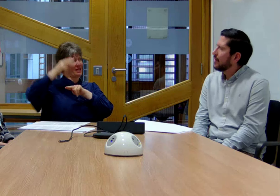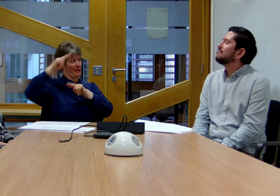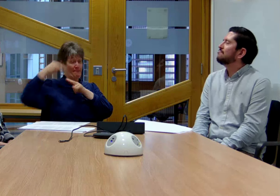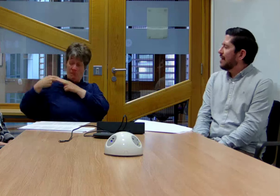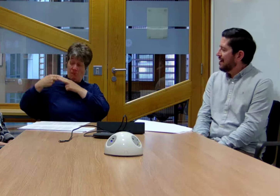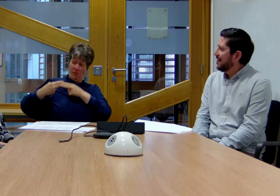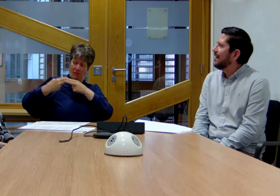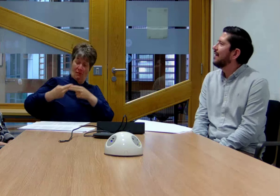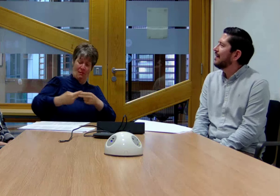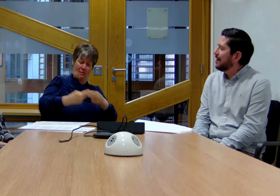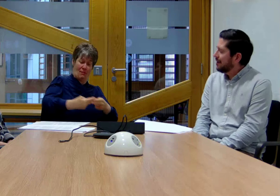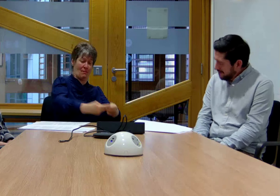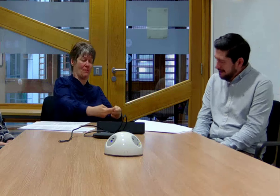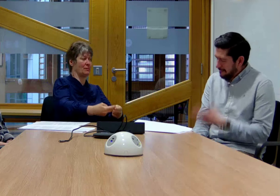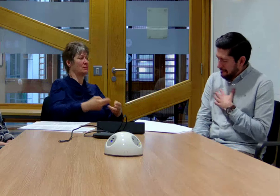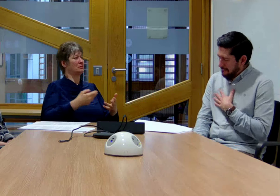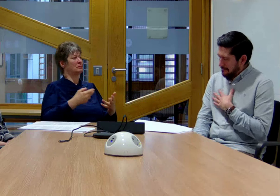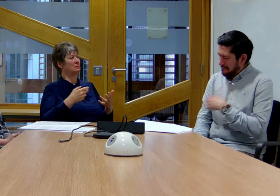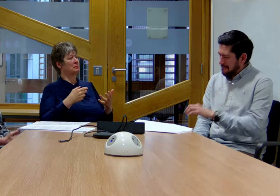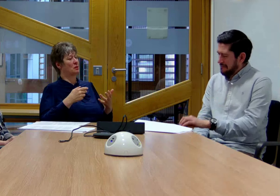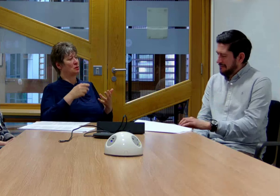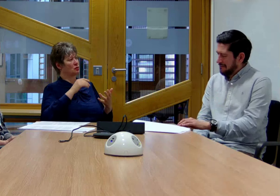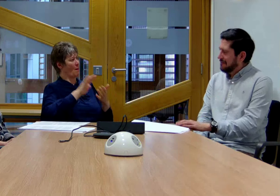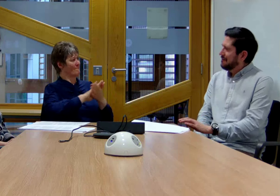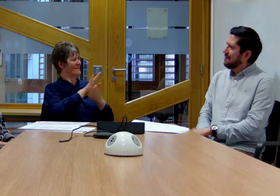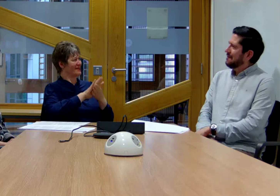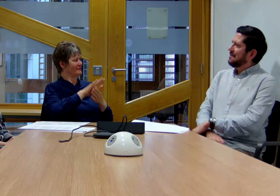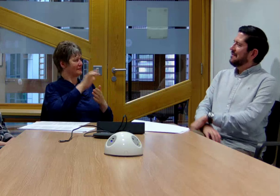But then as well as that, you'd have a patronym.